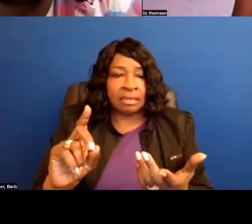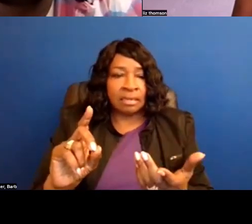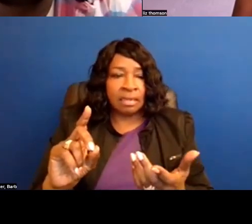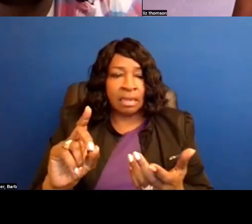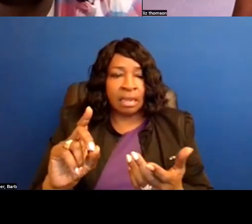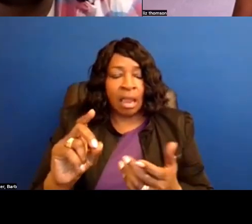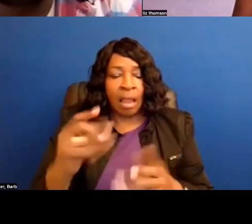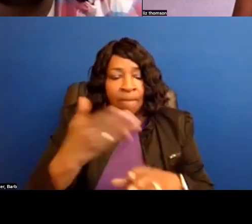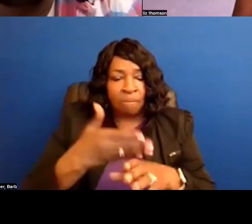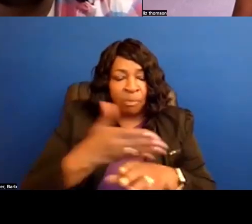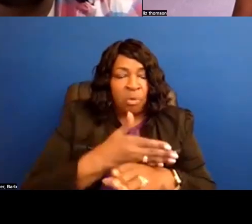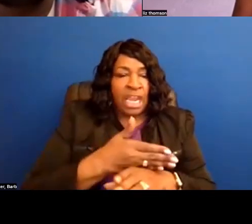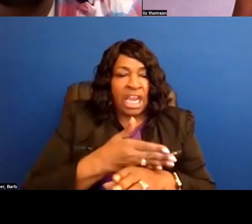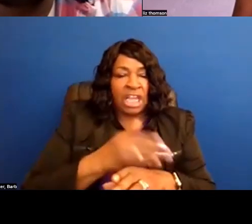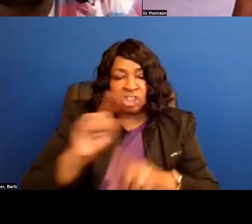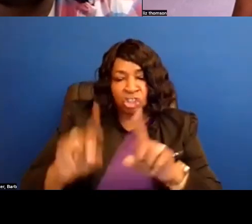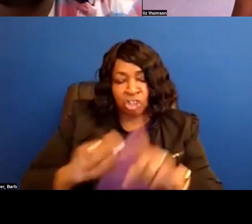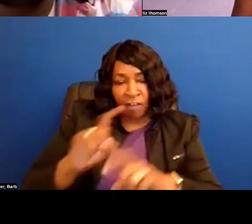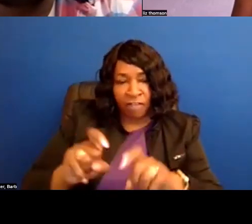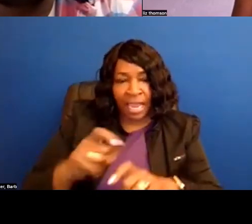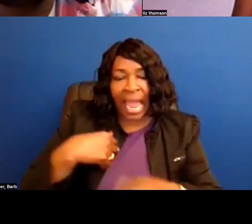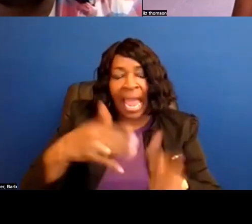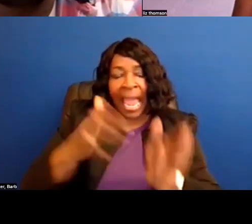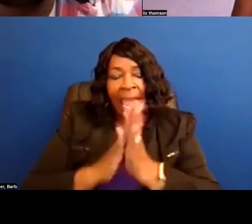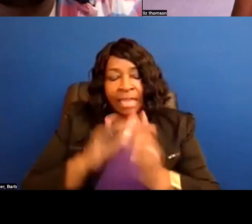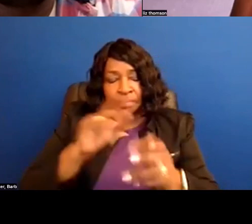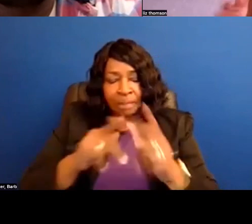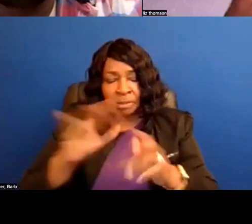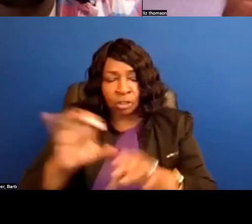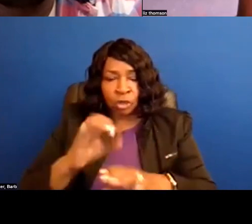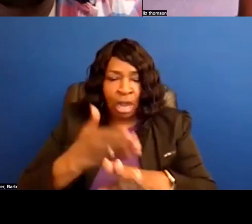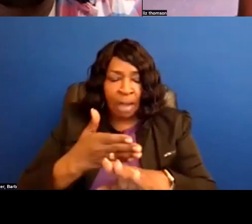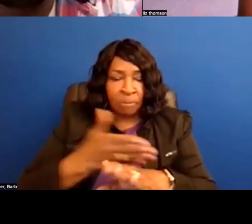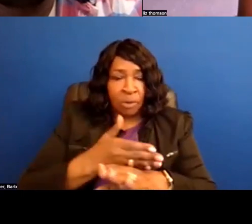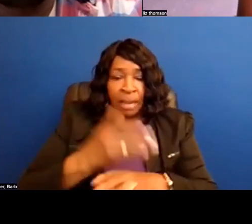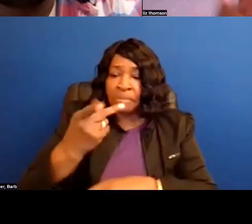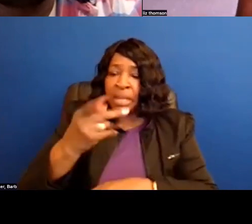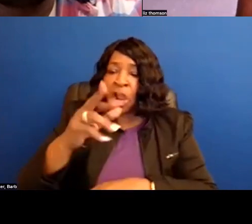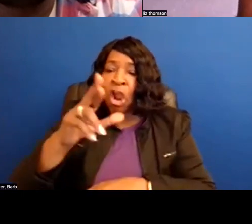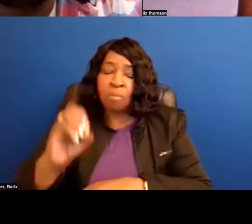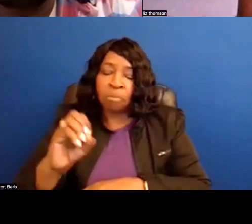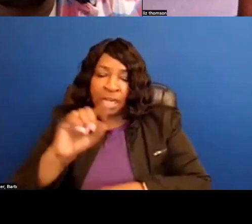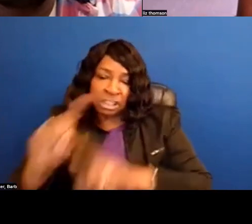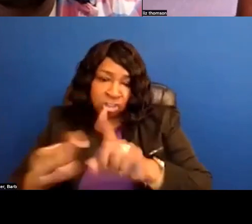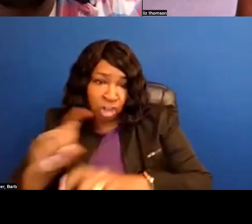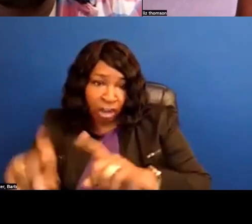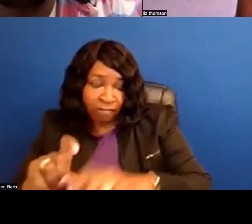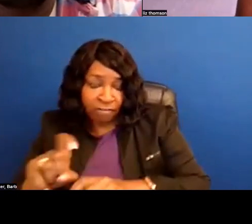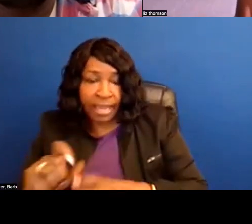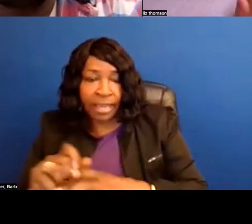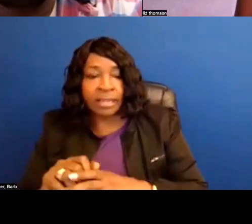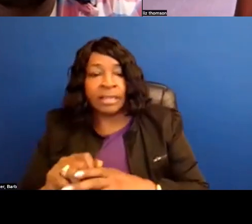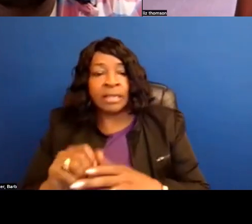I asked people to do a pre-survey with some, I think eight and it's in the dissertation,